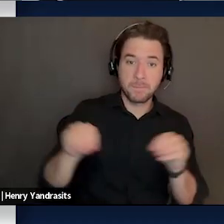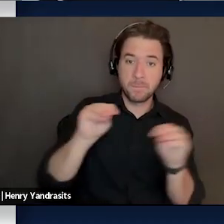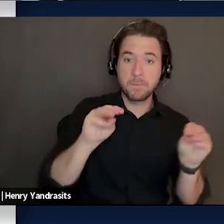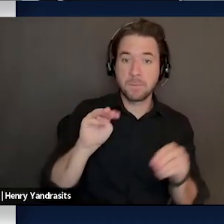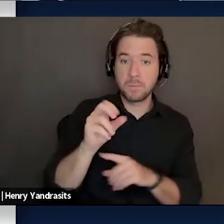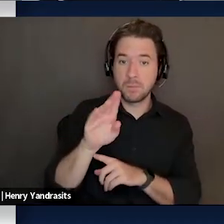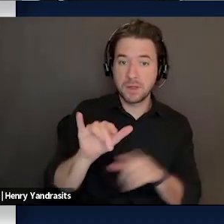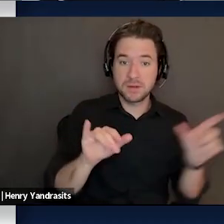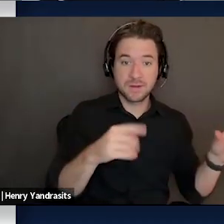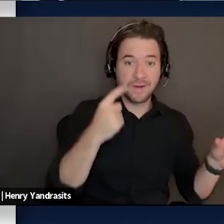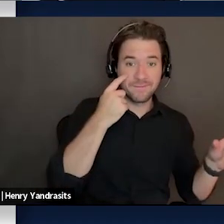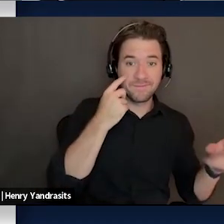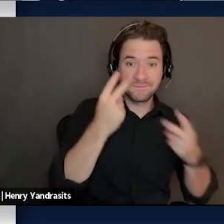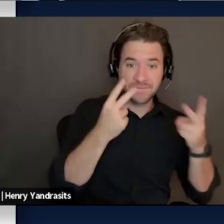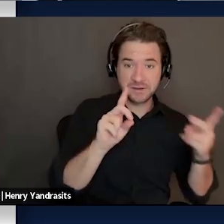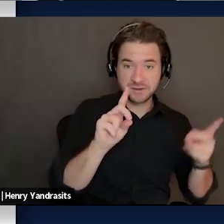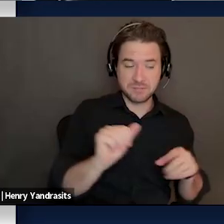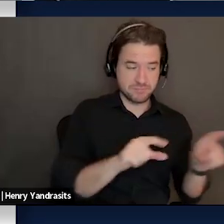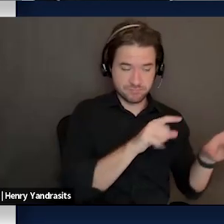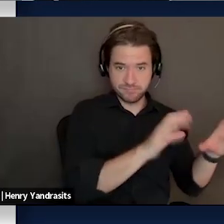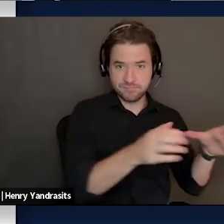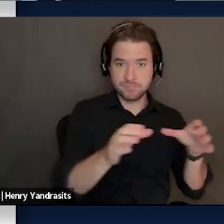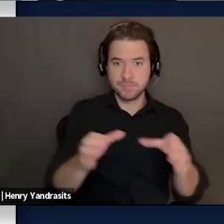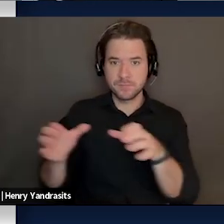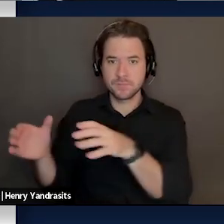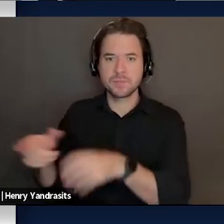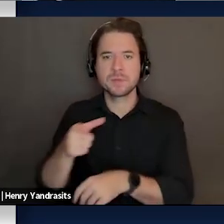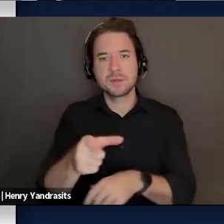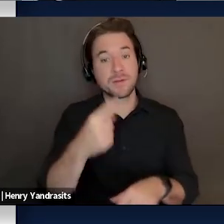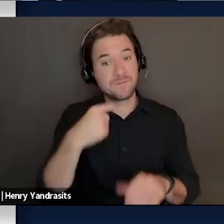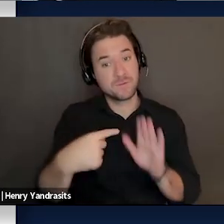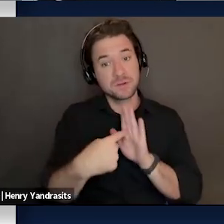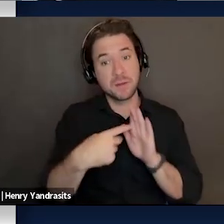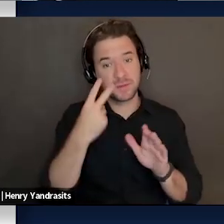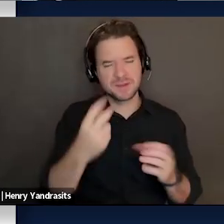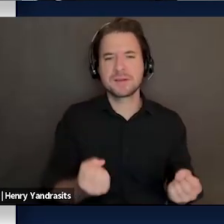And this makes it easier to see, for instance, how many people with mobility disabilities.